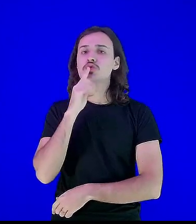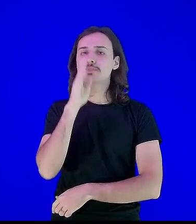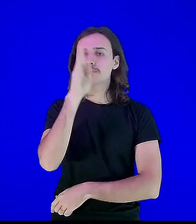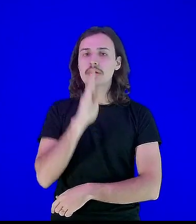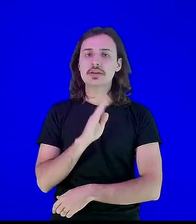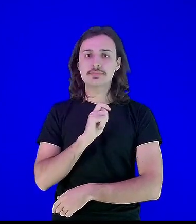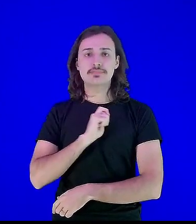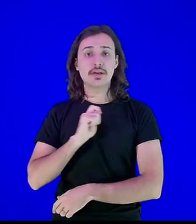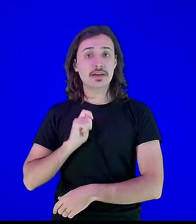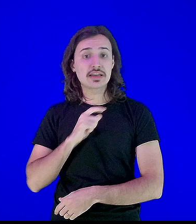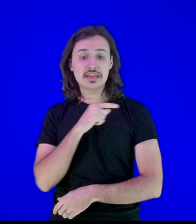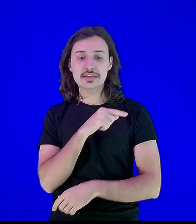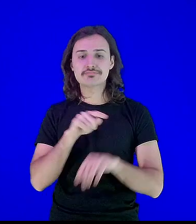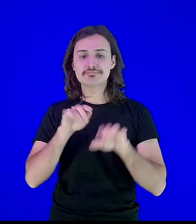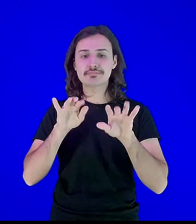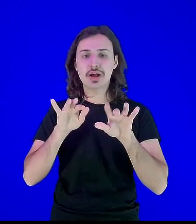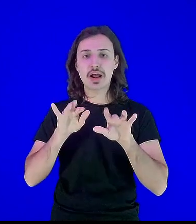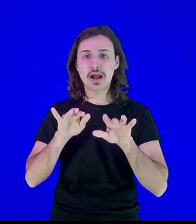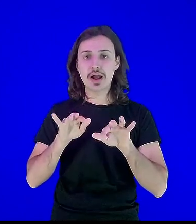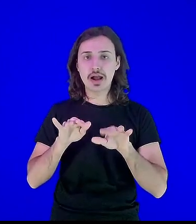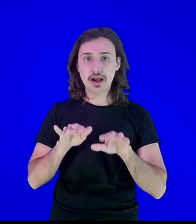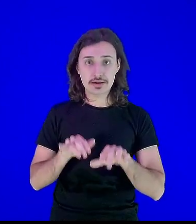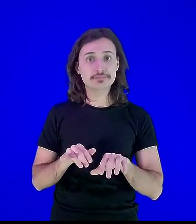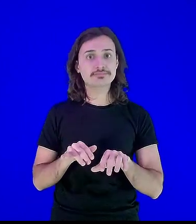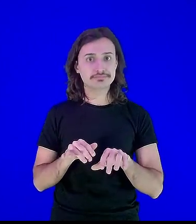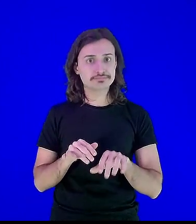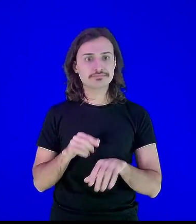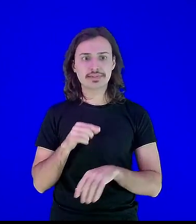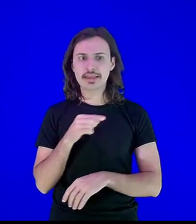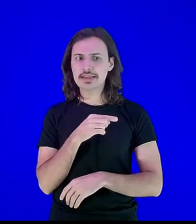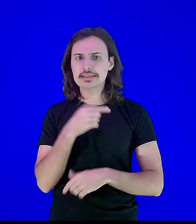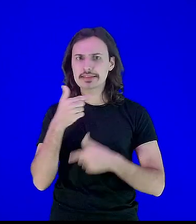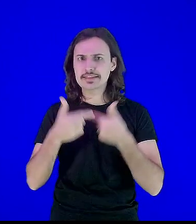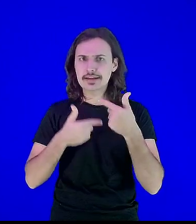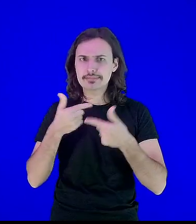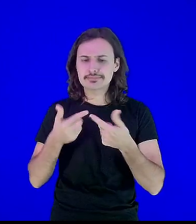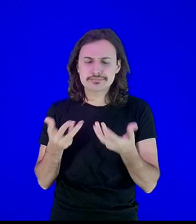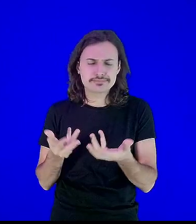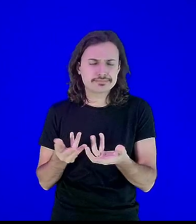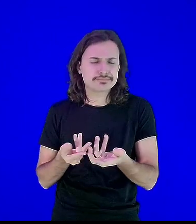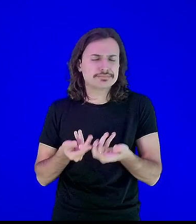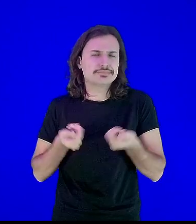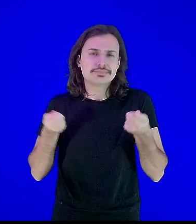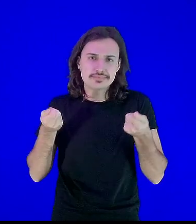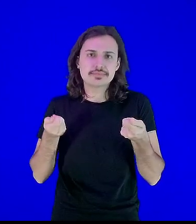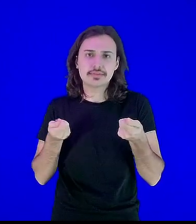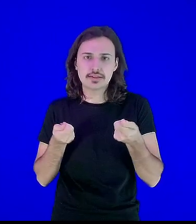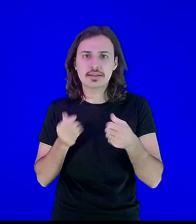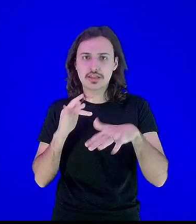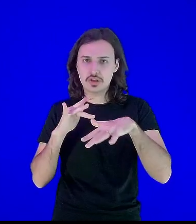in SignWriting, it's an amazing work, I'm going to leave a QR code somewhere on the page